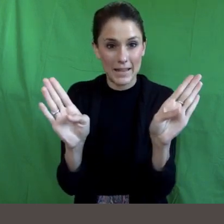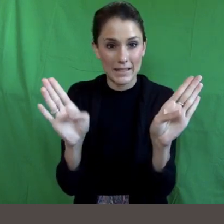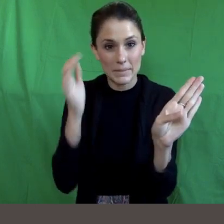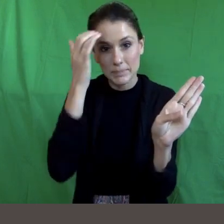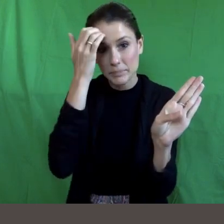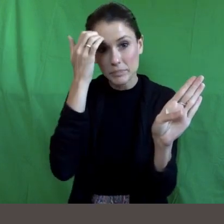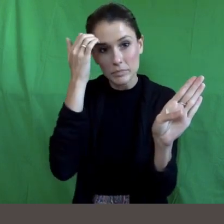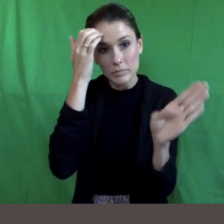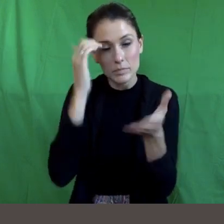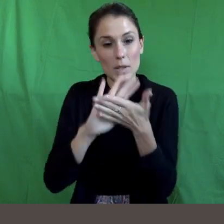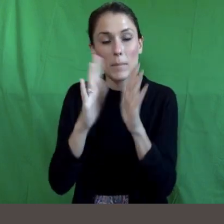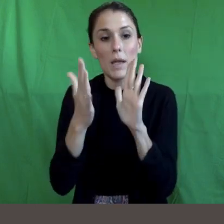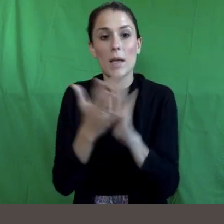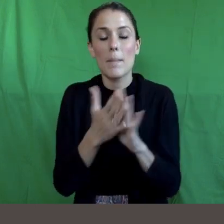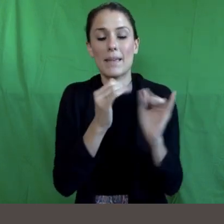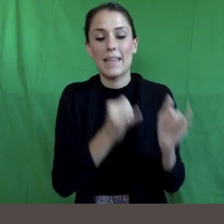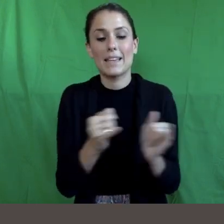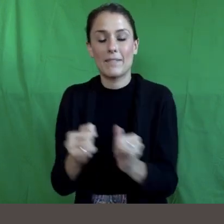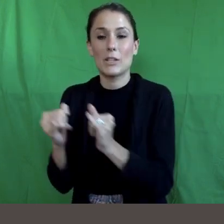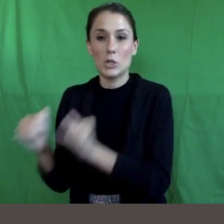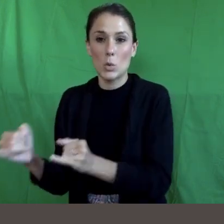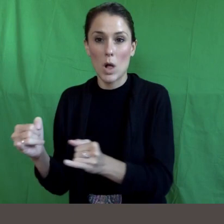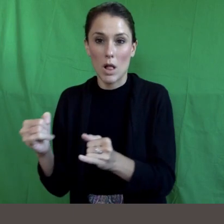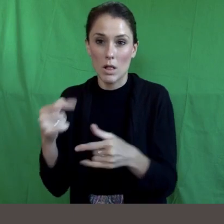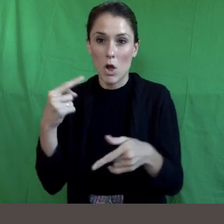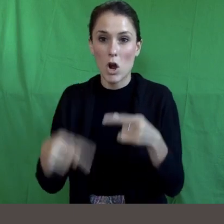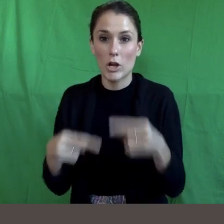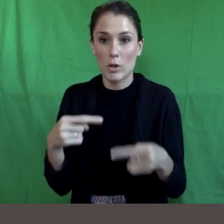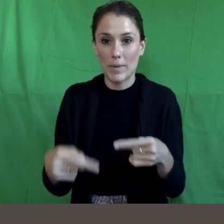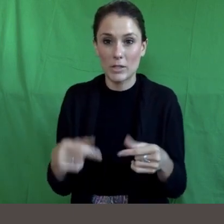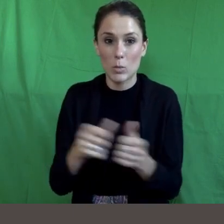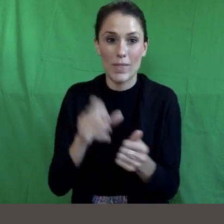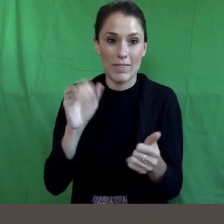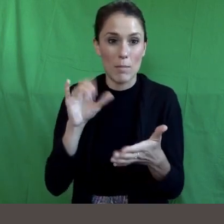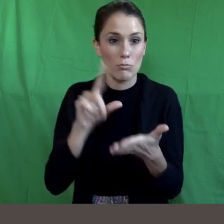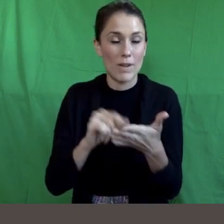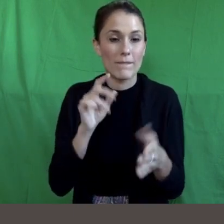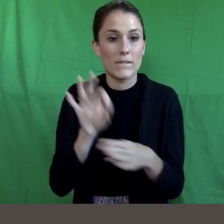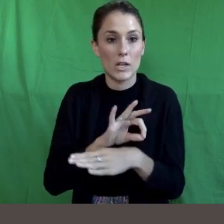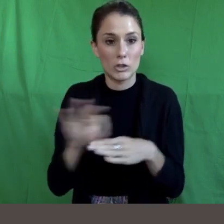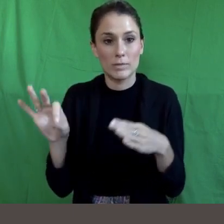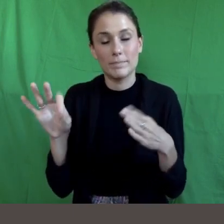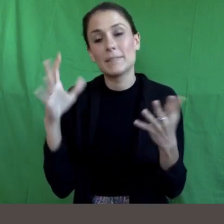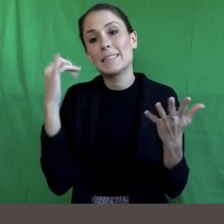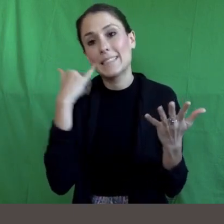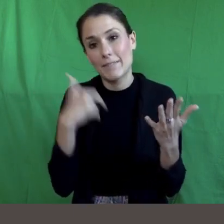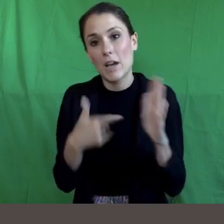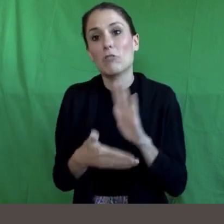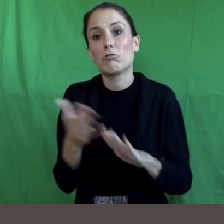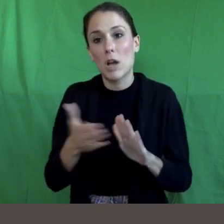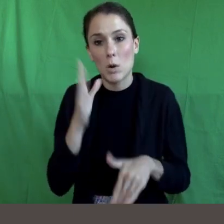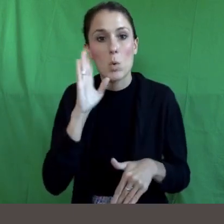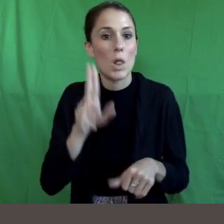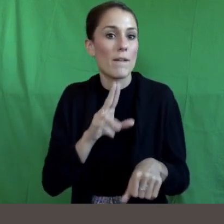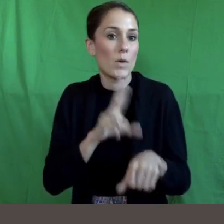that iterable, to unpack that iterable into individual positional arguments that are passed to this print function. If I run this, of course, I'm going to get the digits.